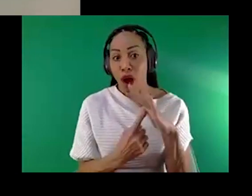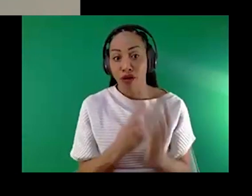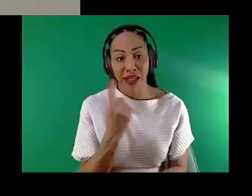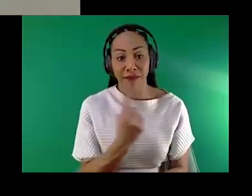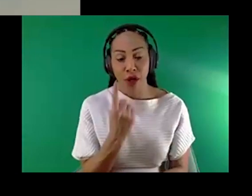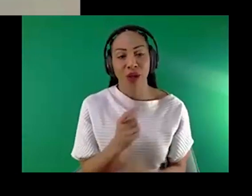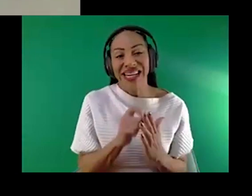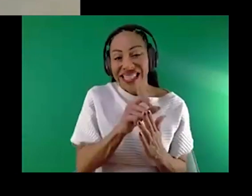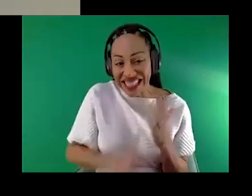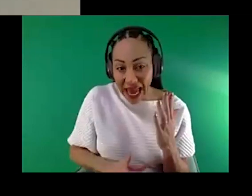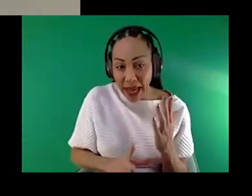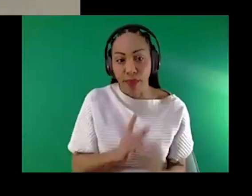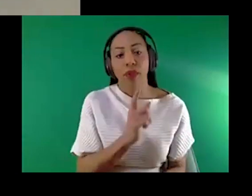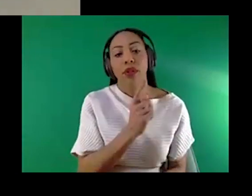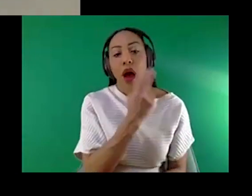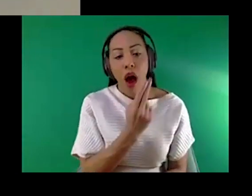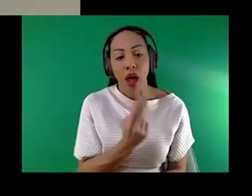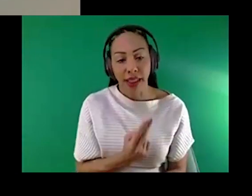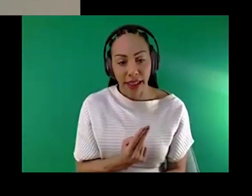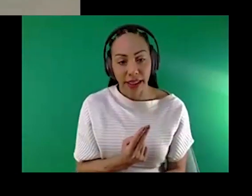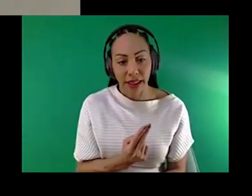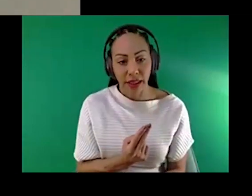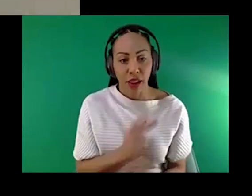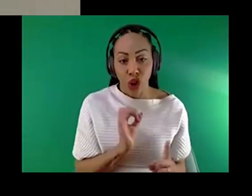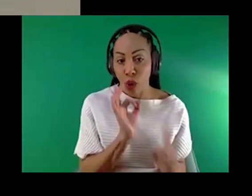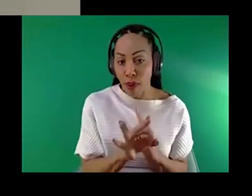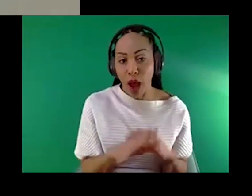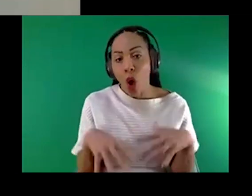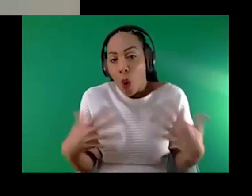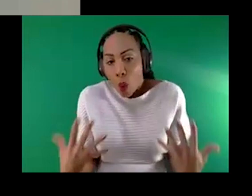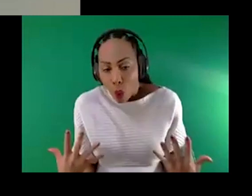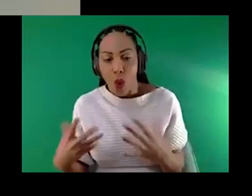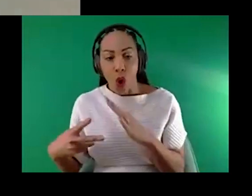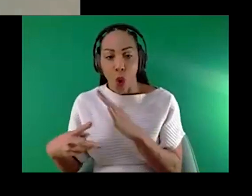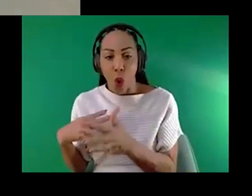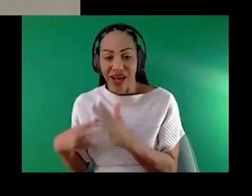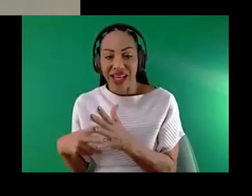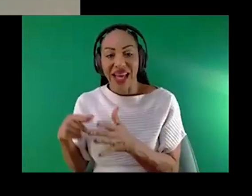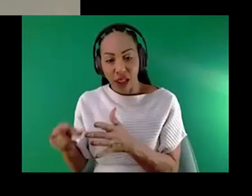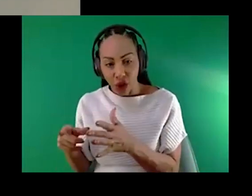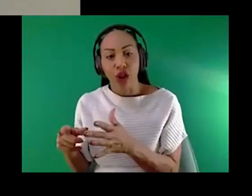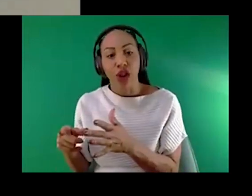artists and inclusive inclusively um and the basic requirement is that there is 50/50 rep